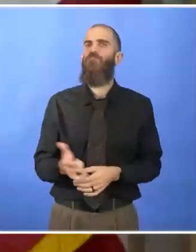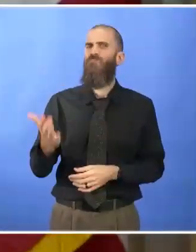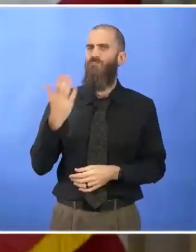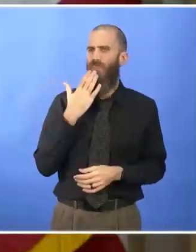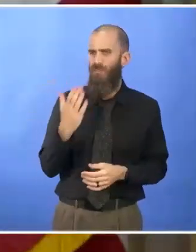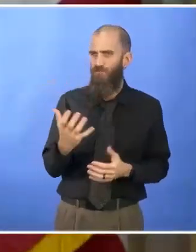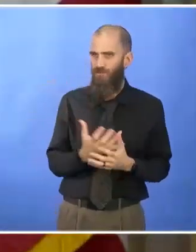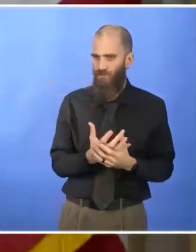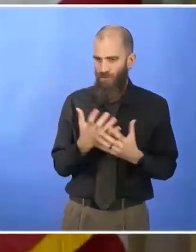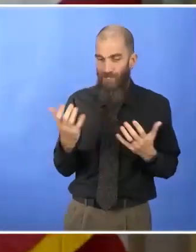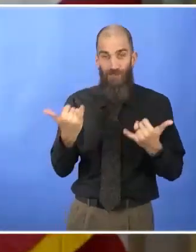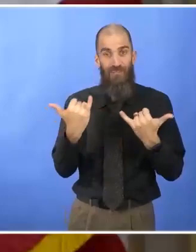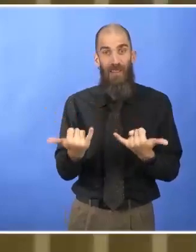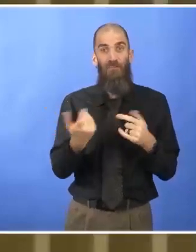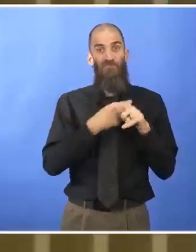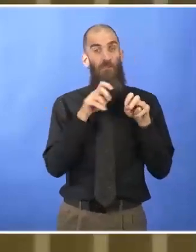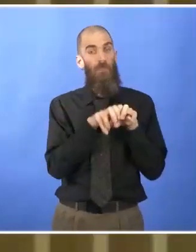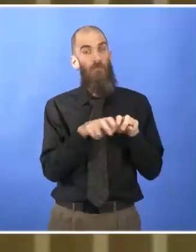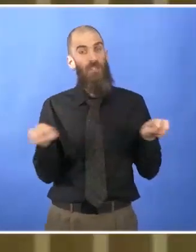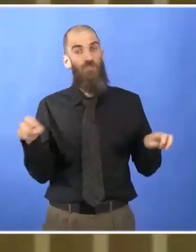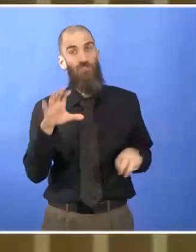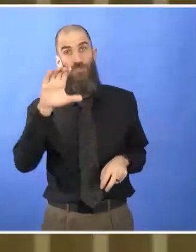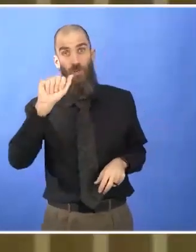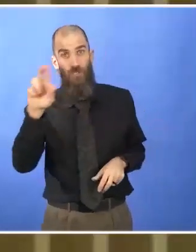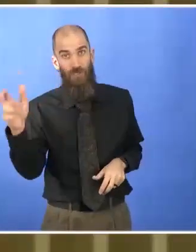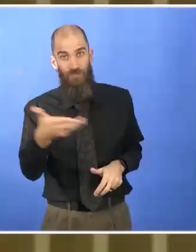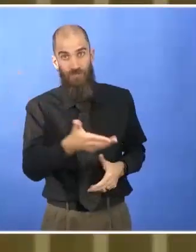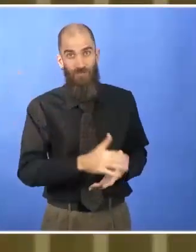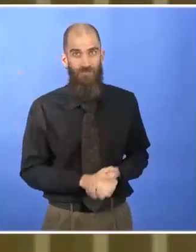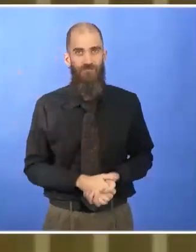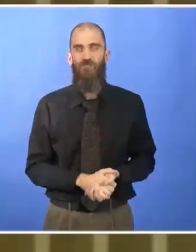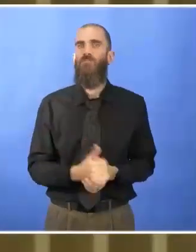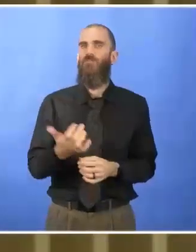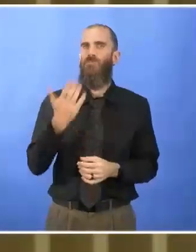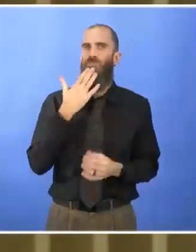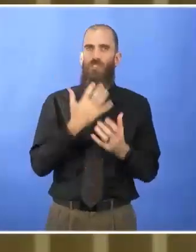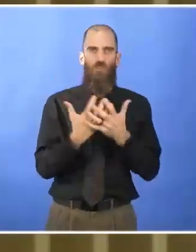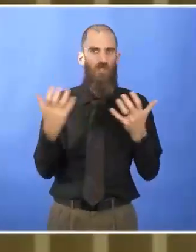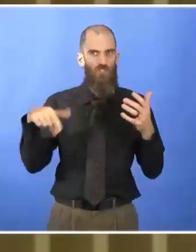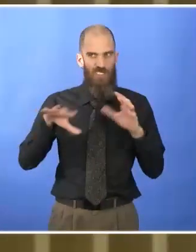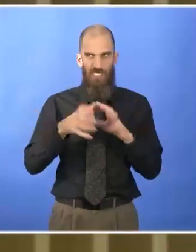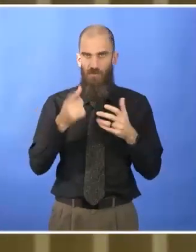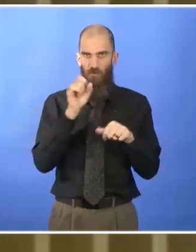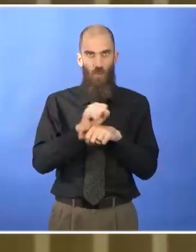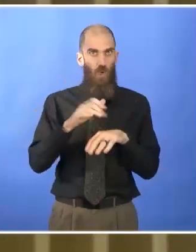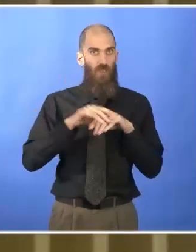BENCH. COMMISSIONER CARR? COMMISSIONER CARR: THANK YOU.